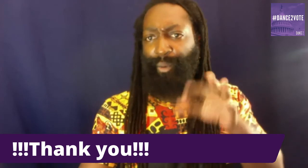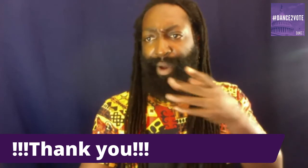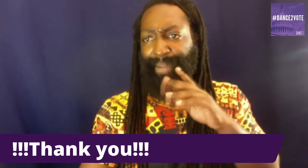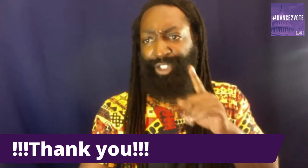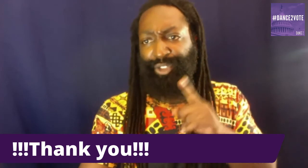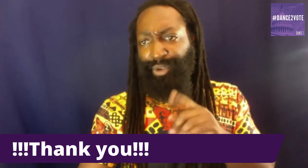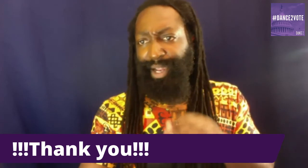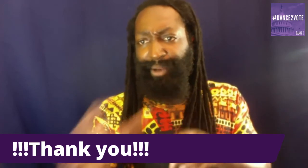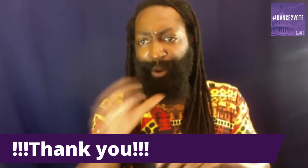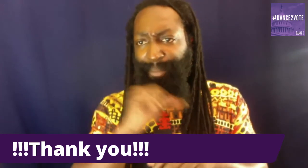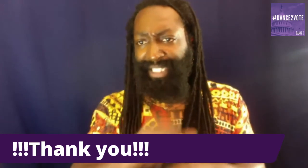Okay.